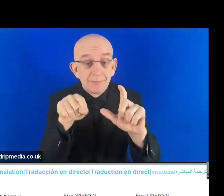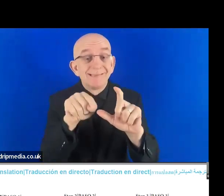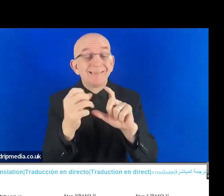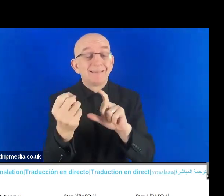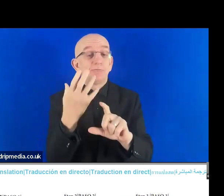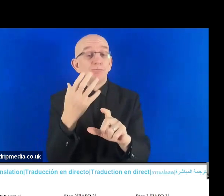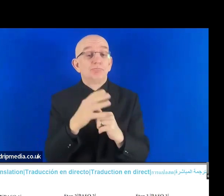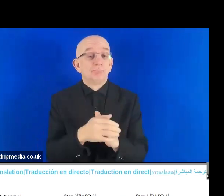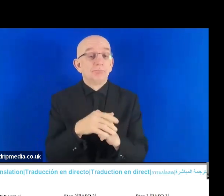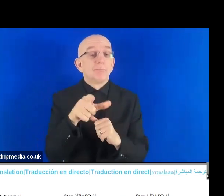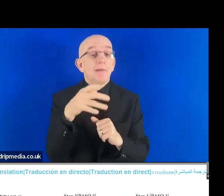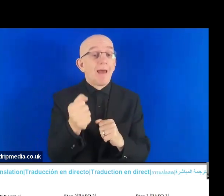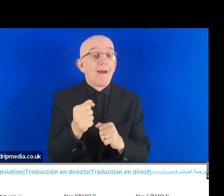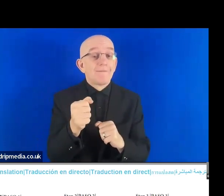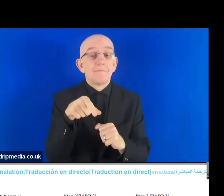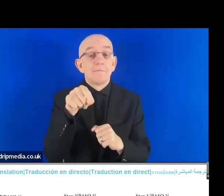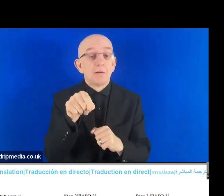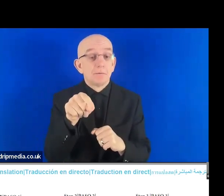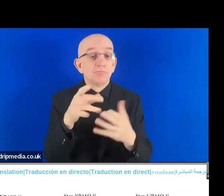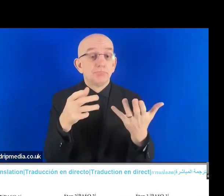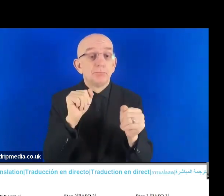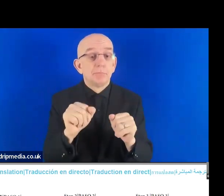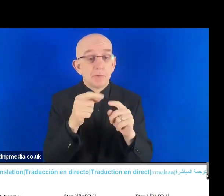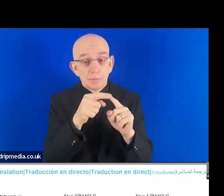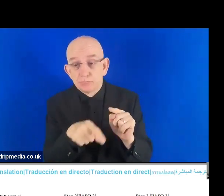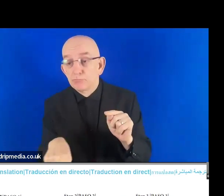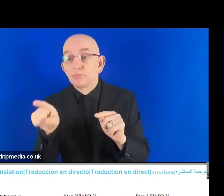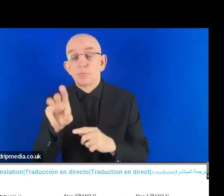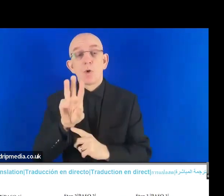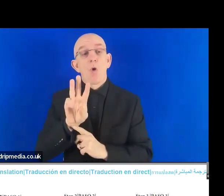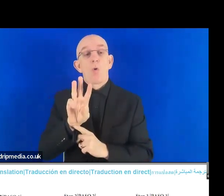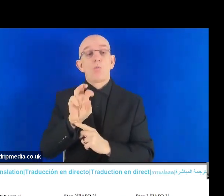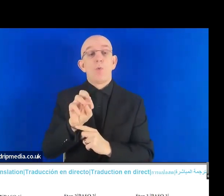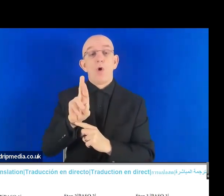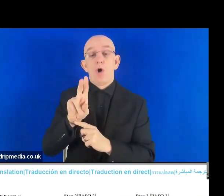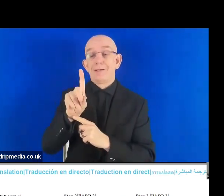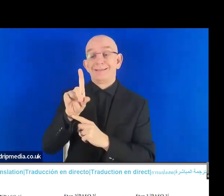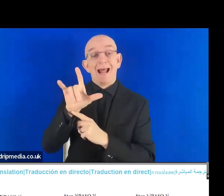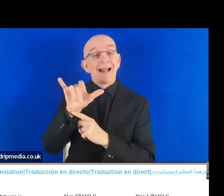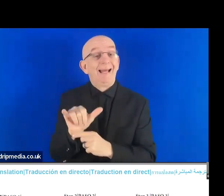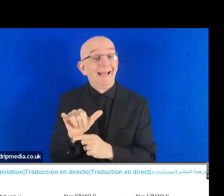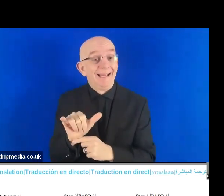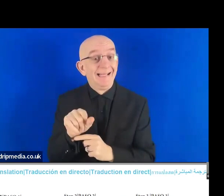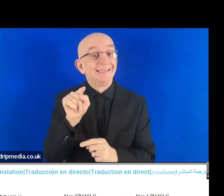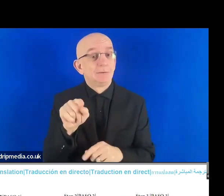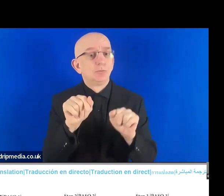It will take you to, wordly. Then you have to press attend.